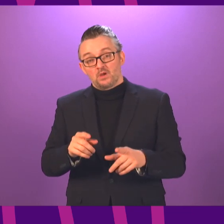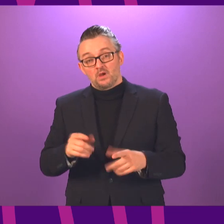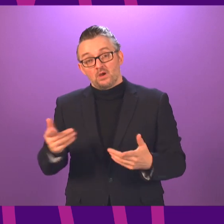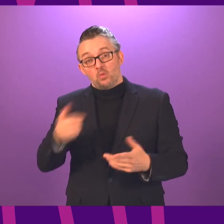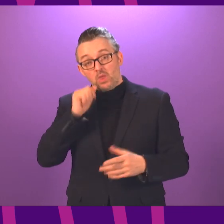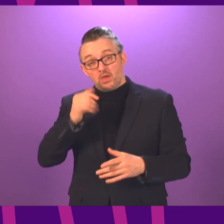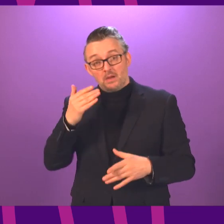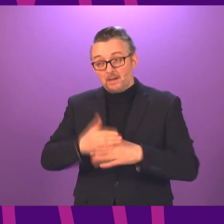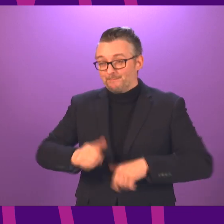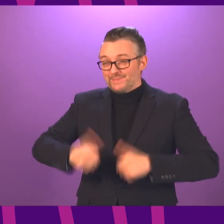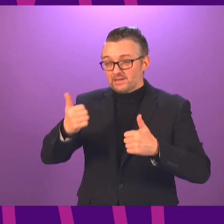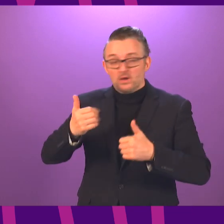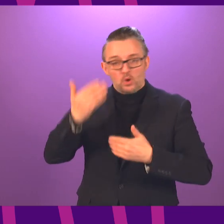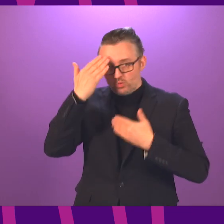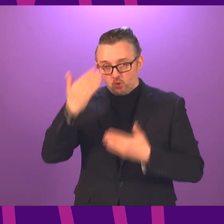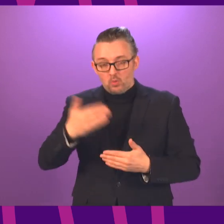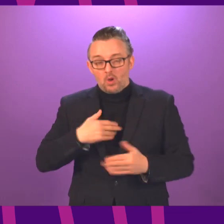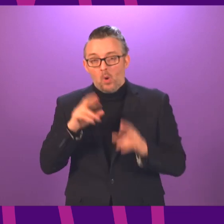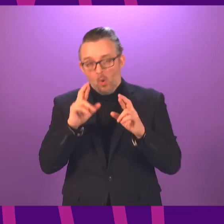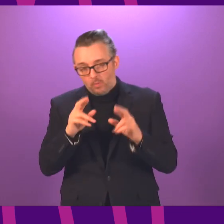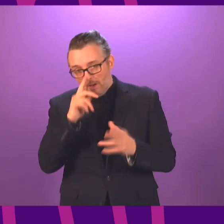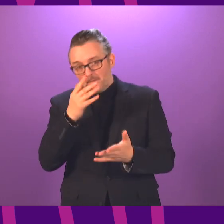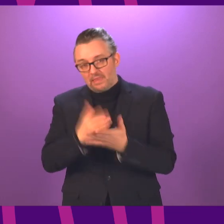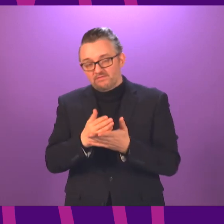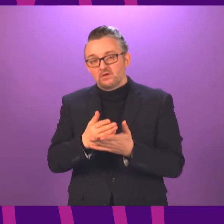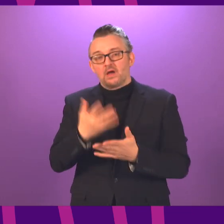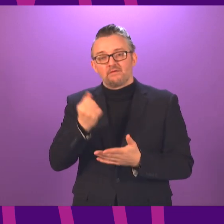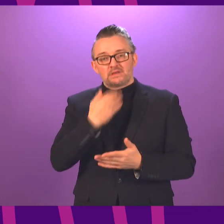there will be, we hope and believe that it will give us the headroom to carefully ease